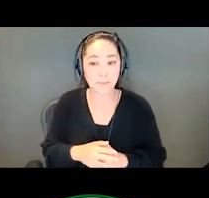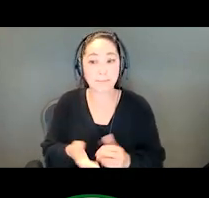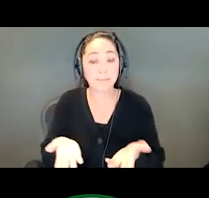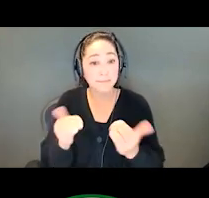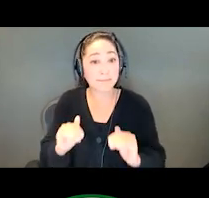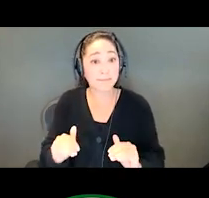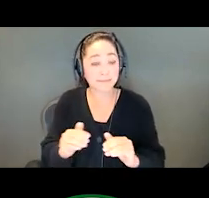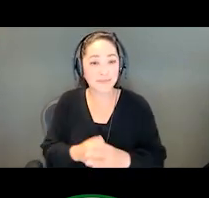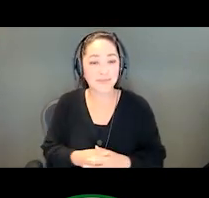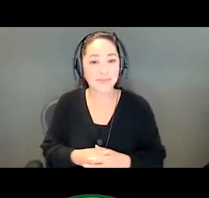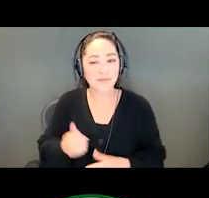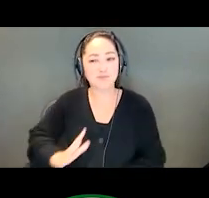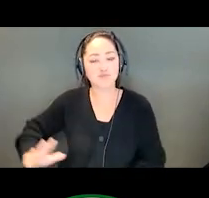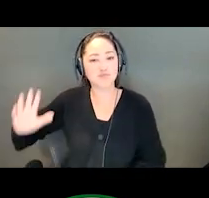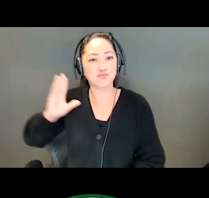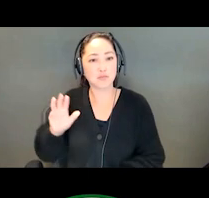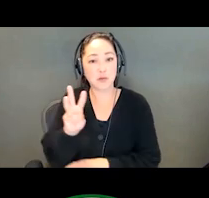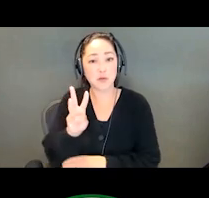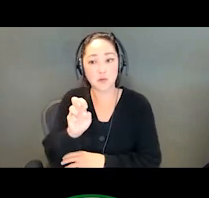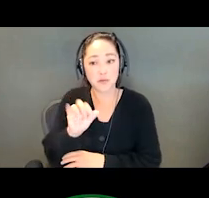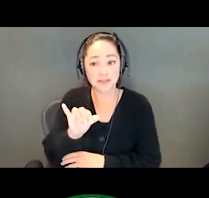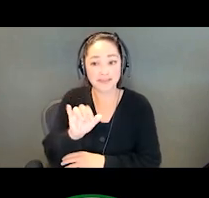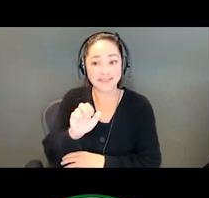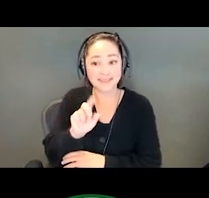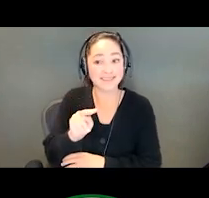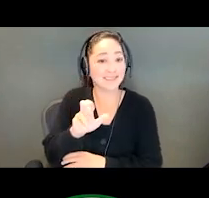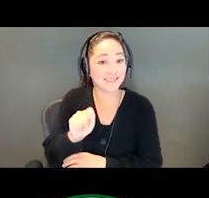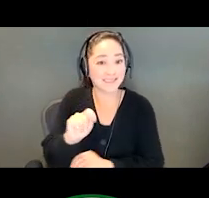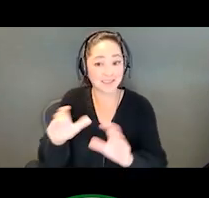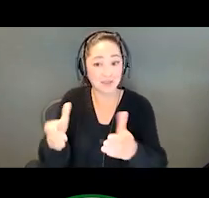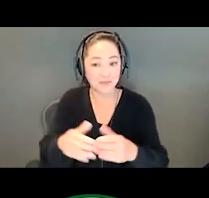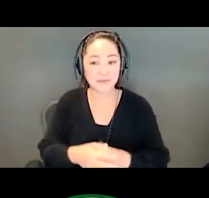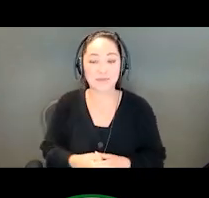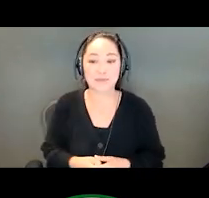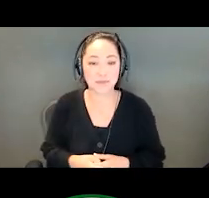And the ancient Wyendat peoples.